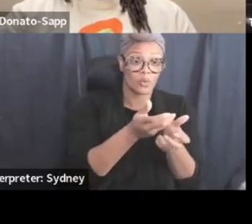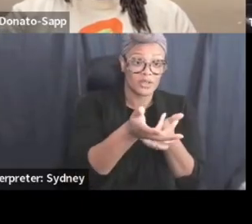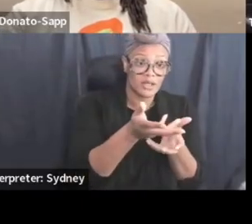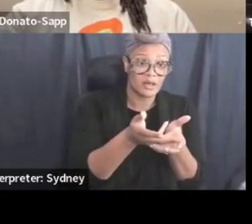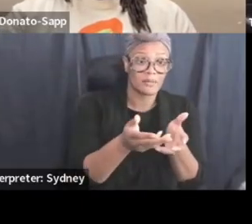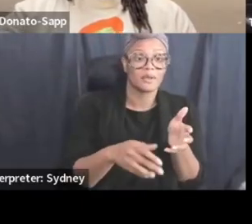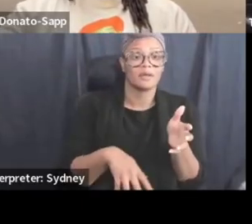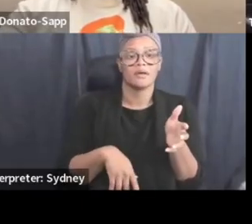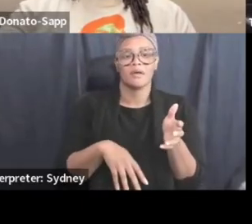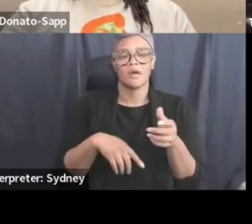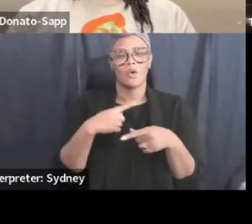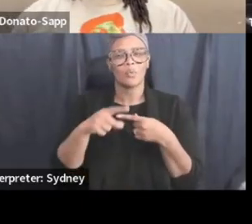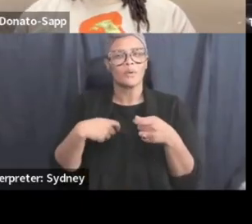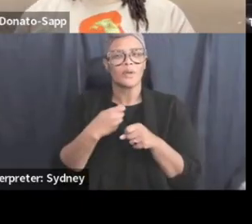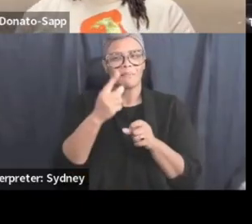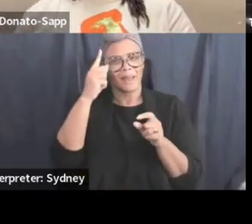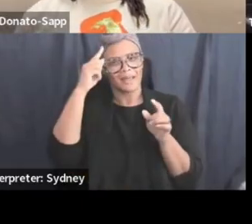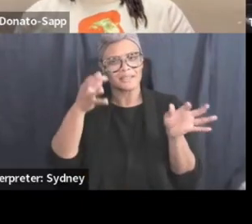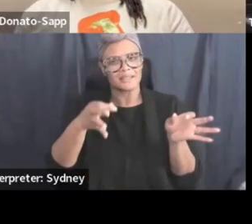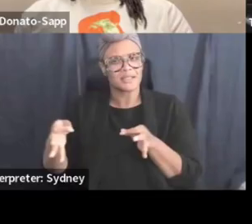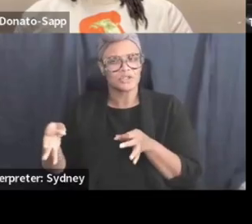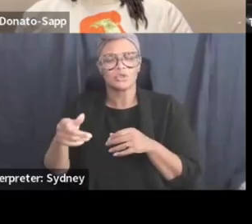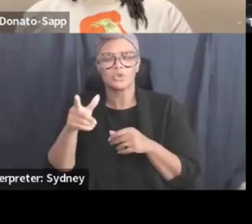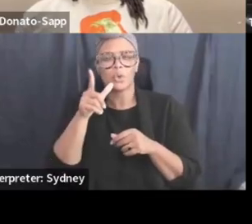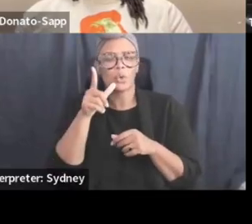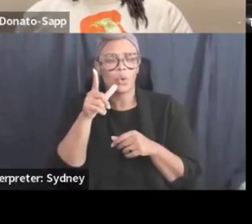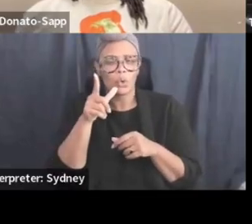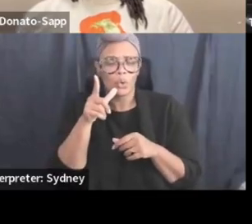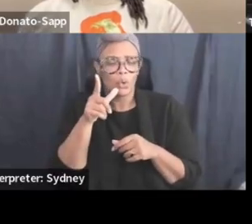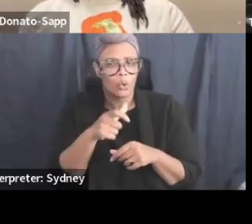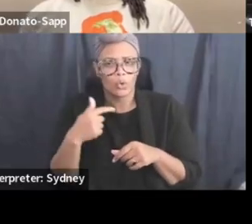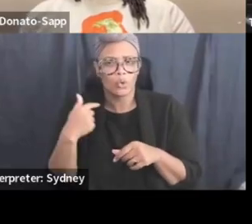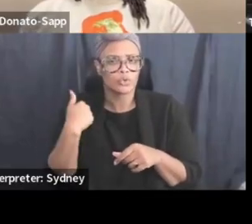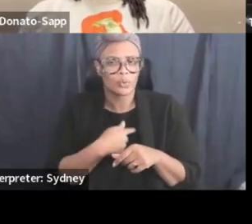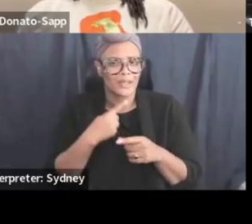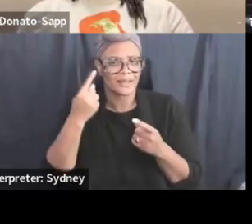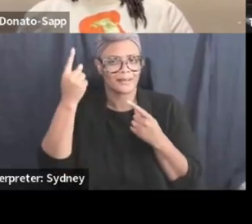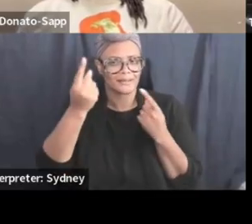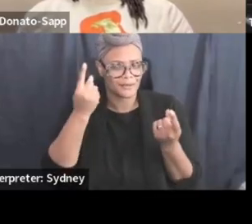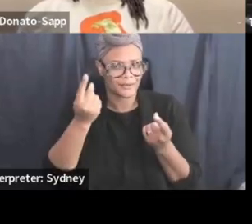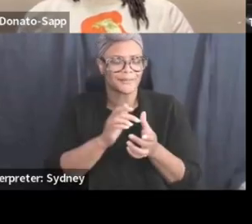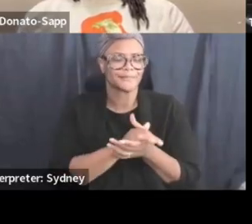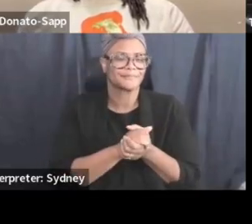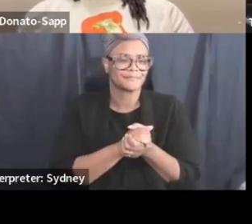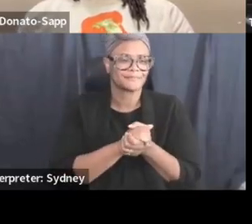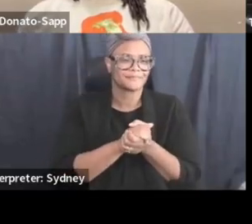Who are we thinking about? Um, and I also think that we have to be willing to make room for joy.